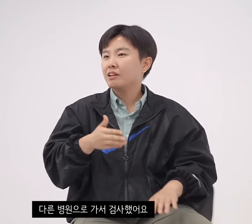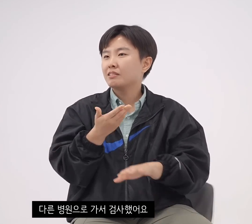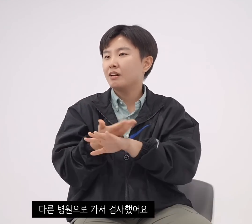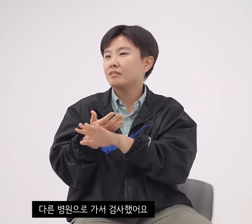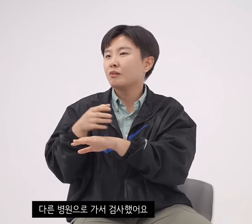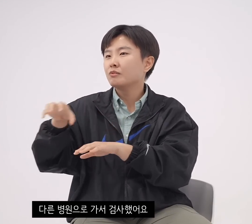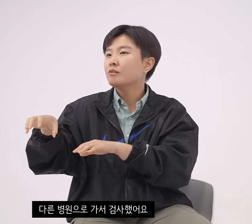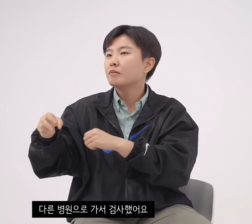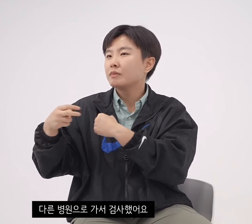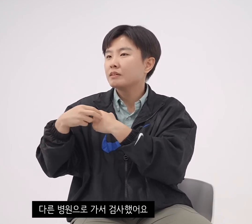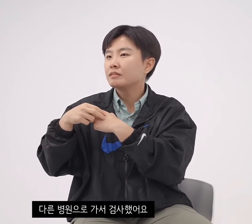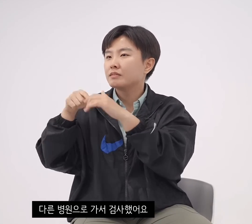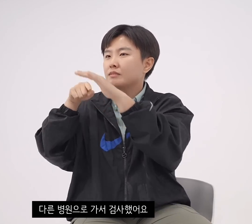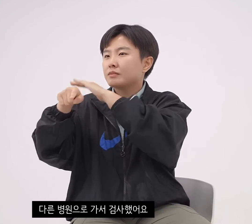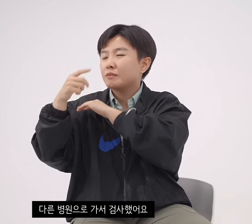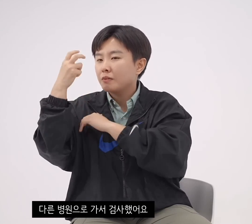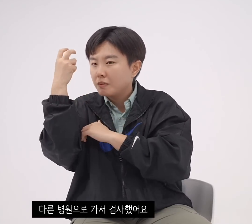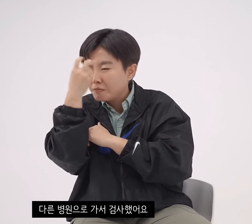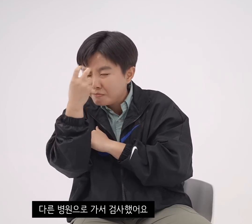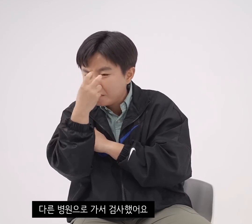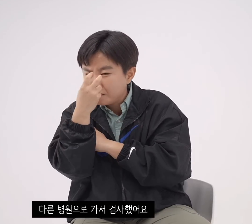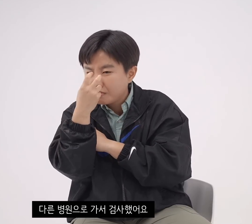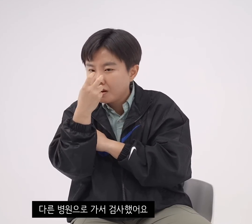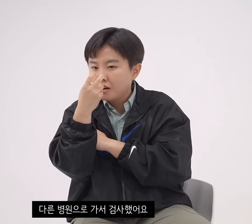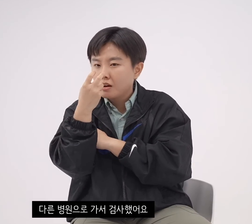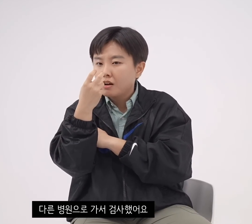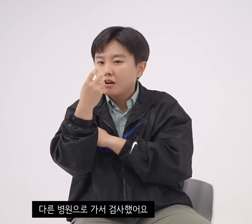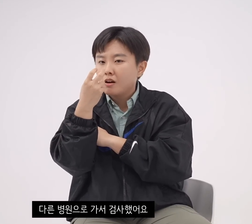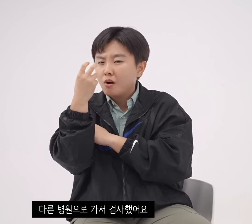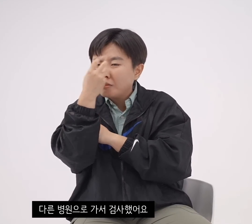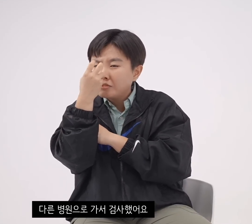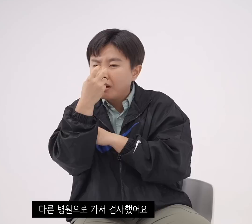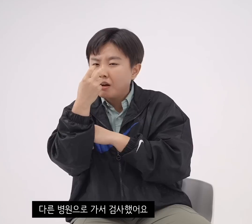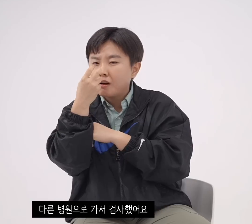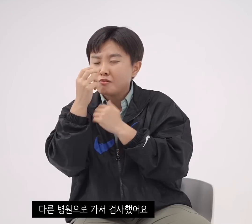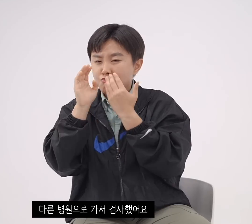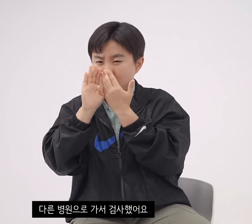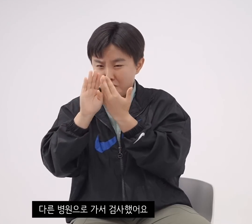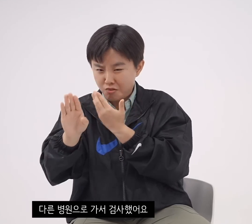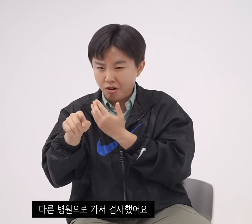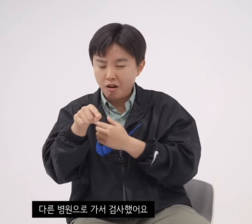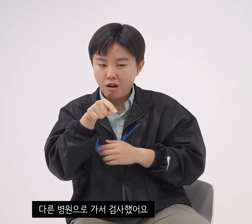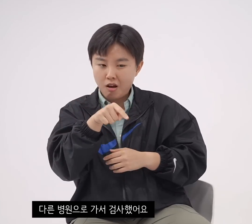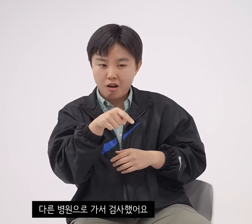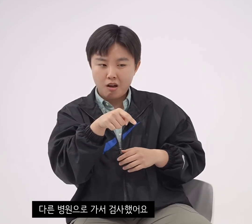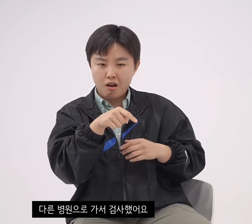but I went to another hospital to get tested.